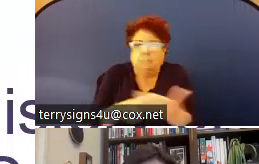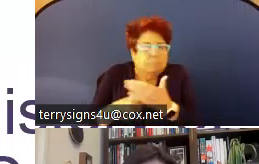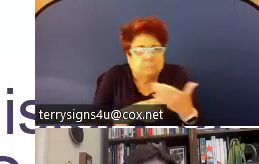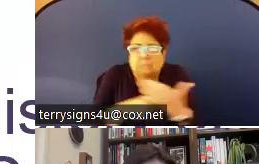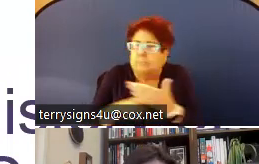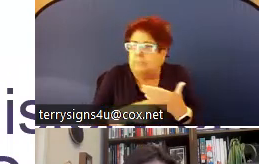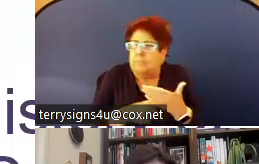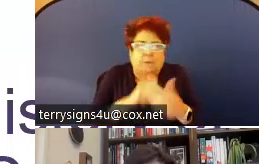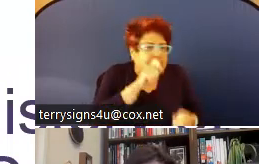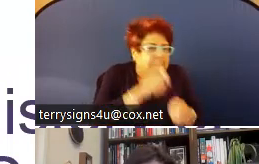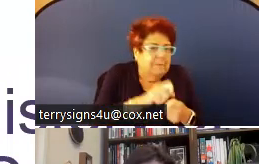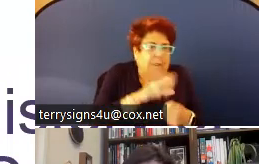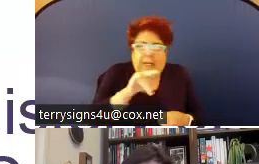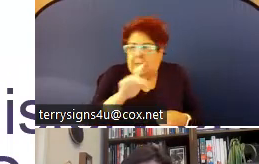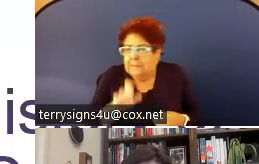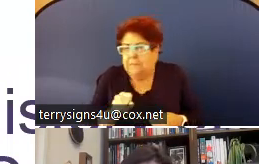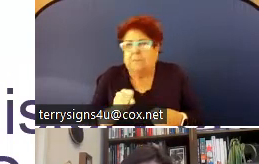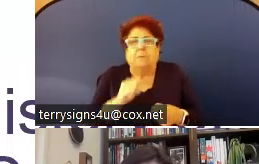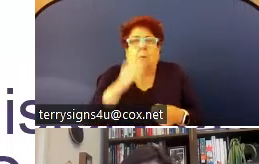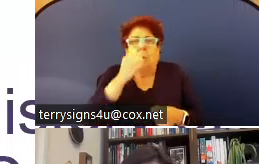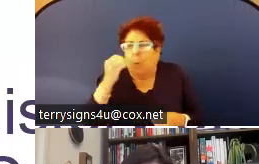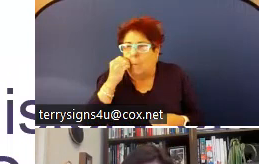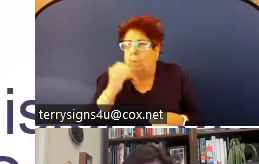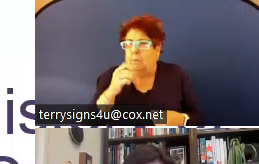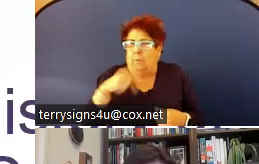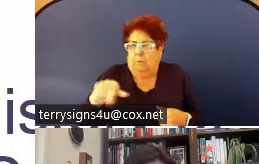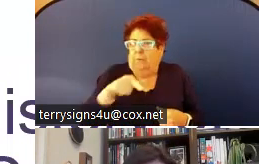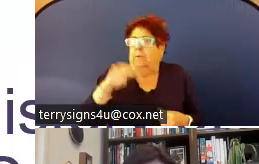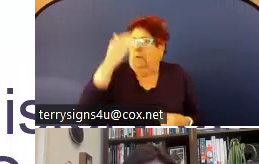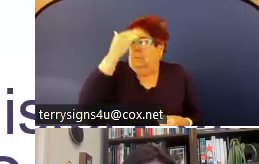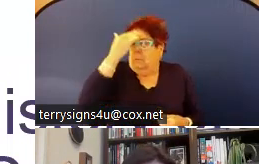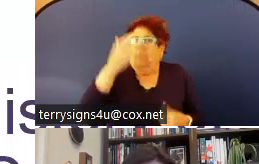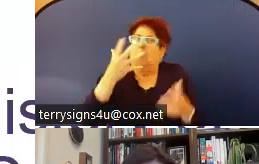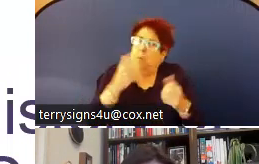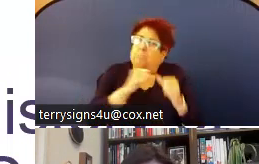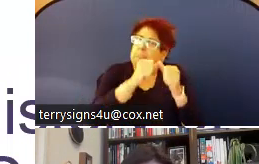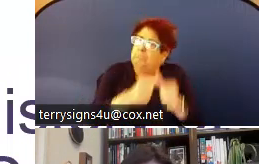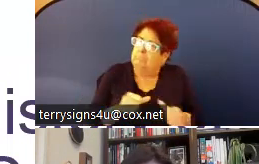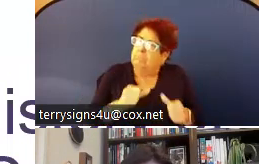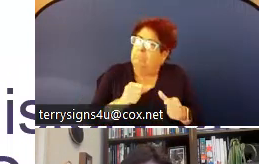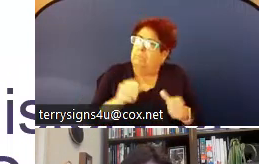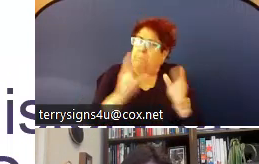they were all familiar with. They wanted to continue meeting. I so happened to be given